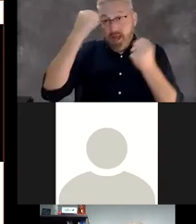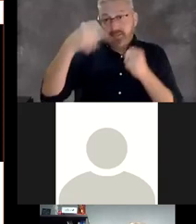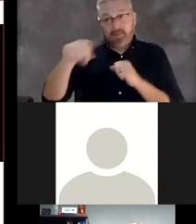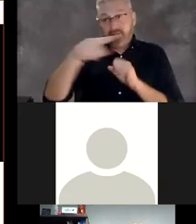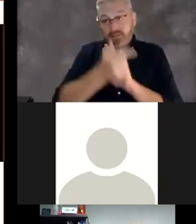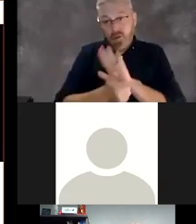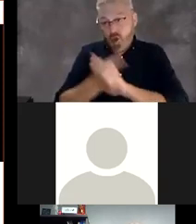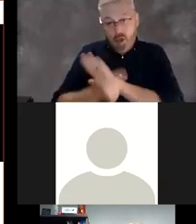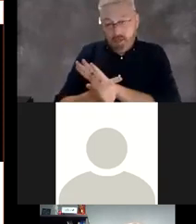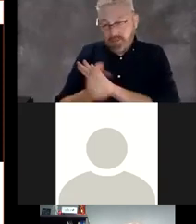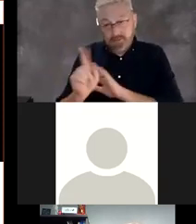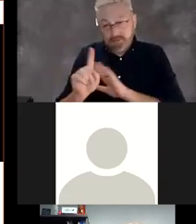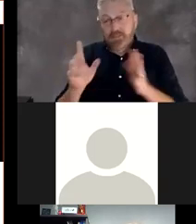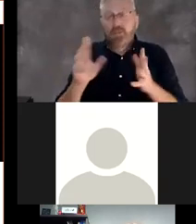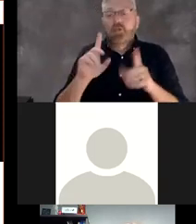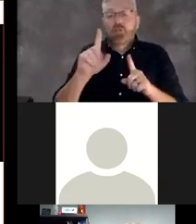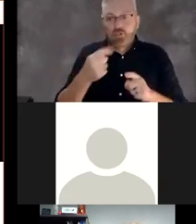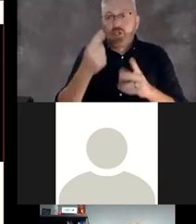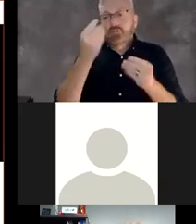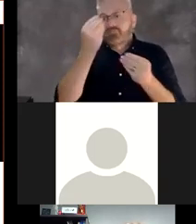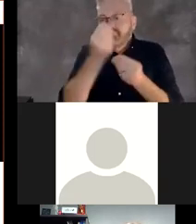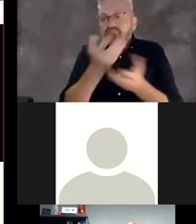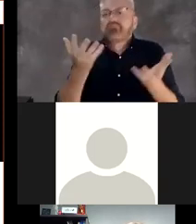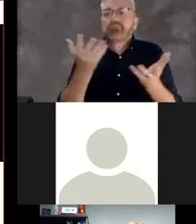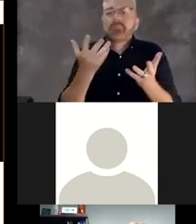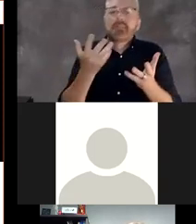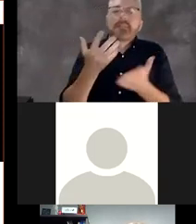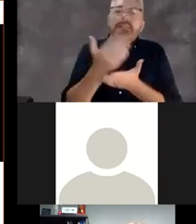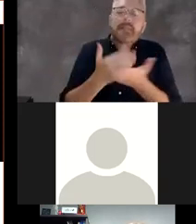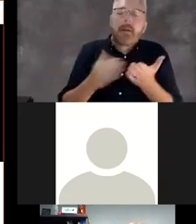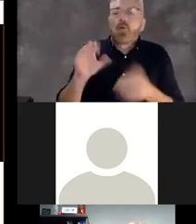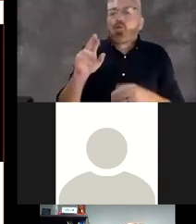STATUTES. WE'RE JUST TRYING TO MAKE YOU ALL AWARE OF WHAT SOME OF THOSE CRIMES ARE THAT CAN BE CHARGED